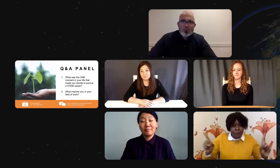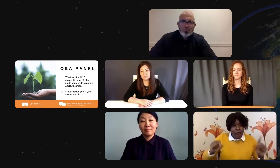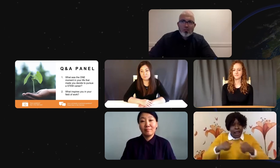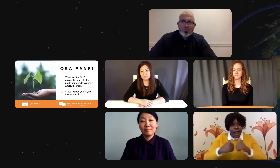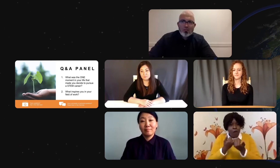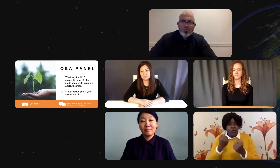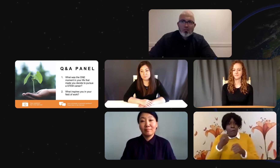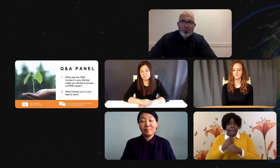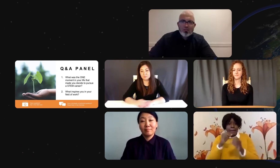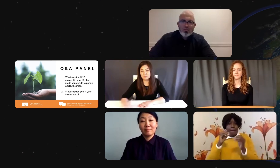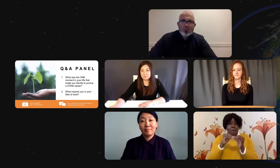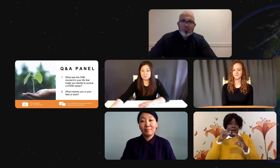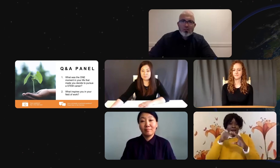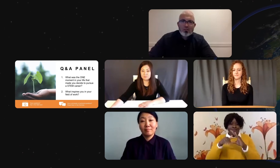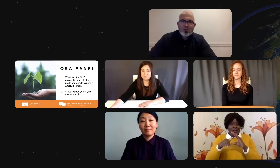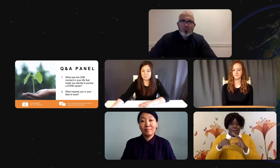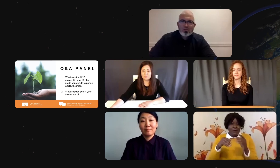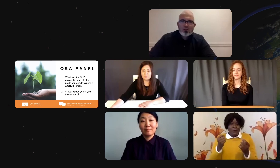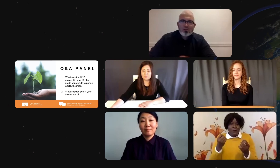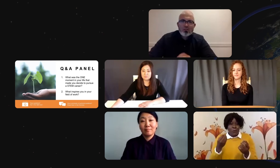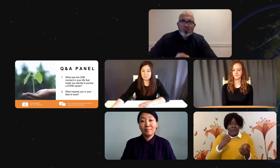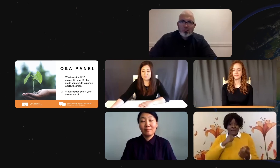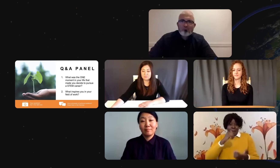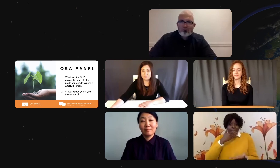and helpful. Just keep communication lines open.